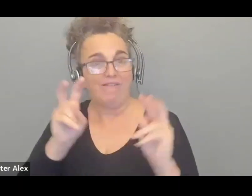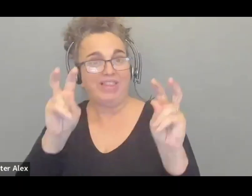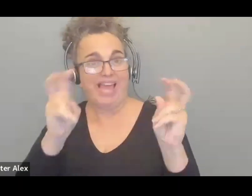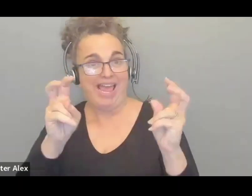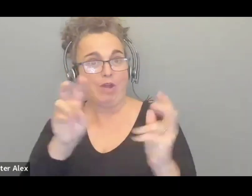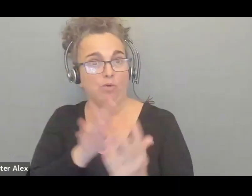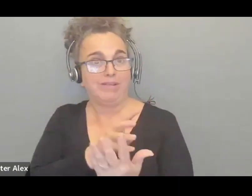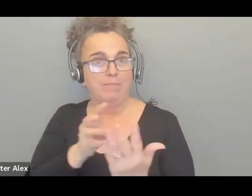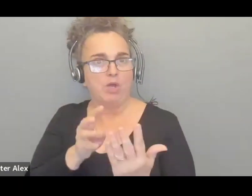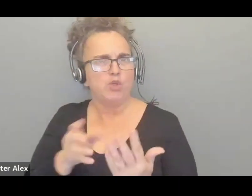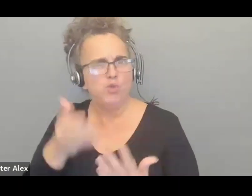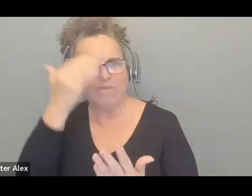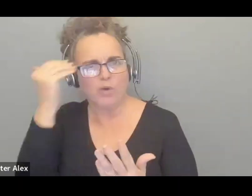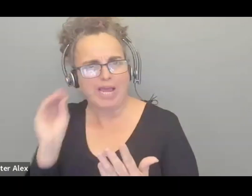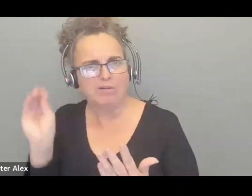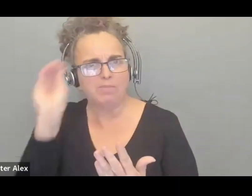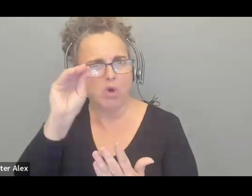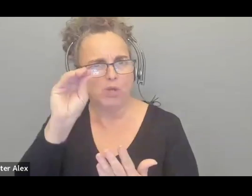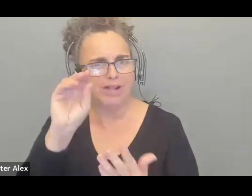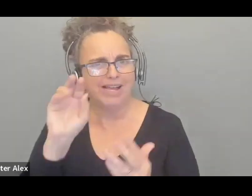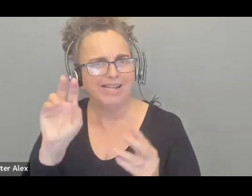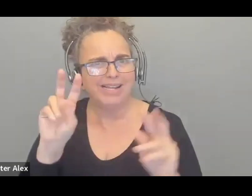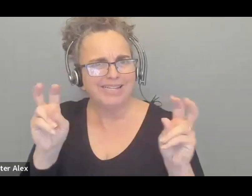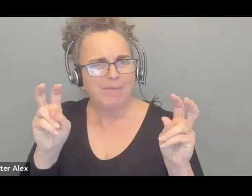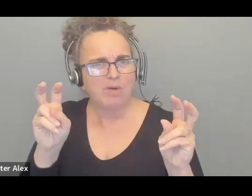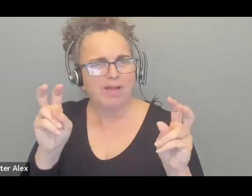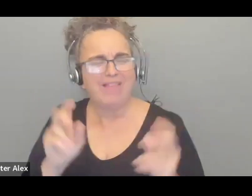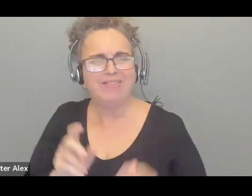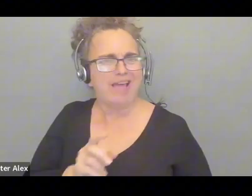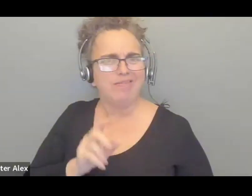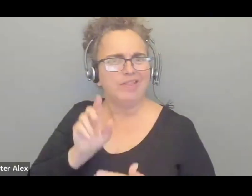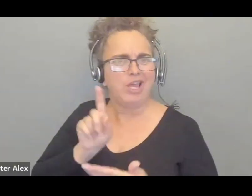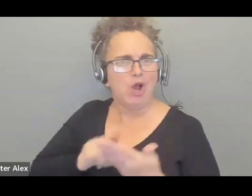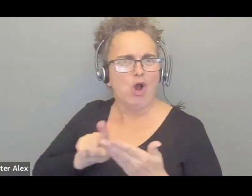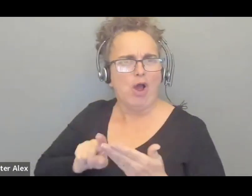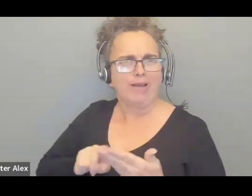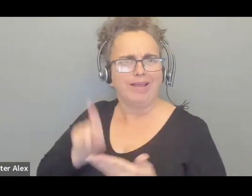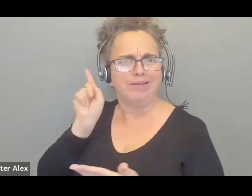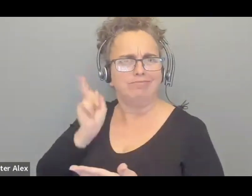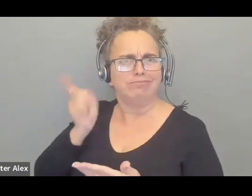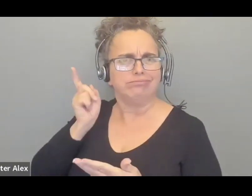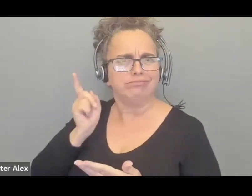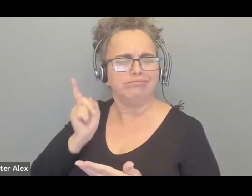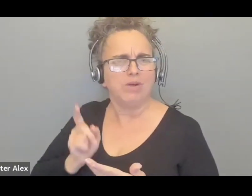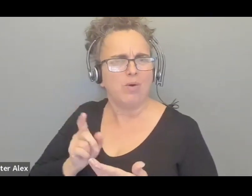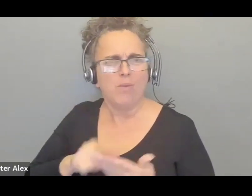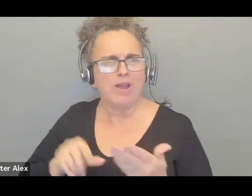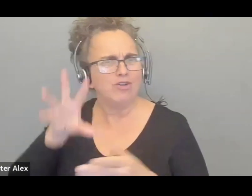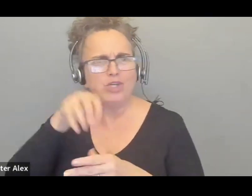forgetting to add a table header and then you're getting dinged on that in the audit. Why don't you just put that in the requirements? So when you build a new table,